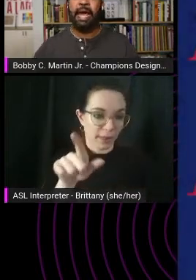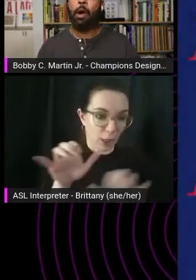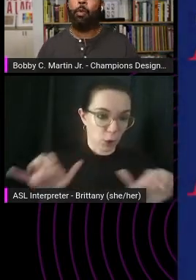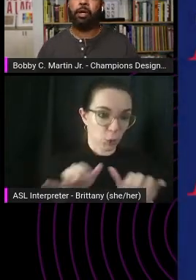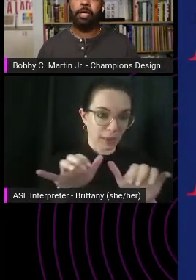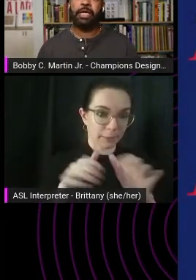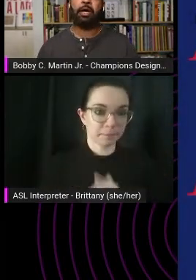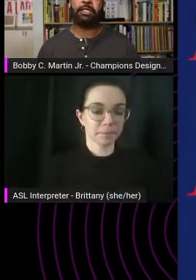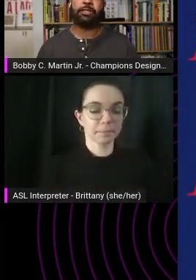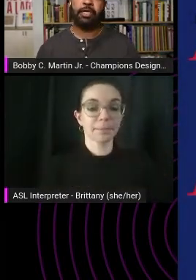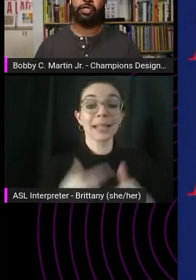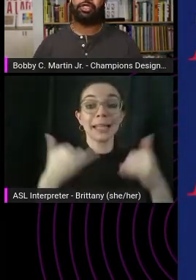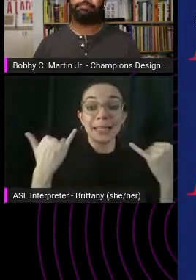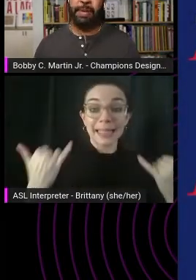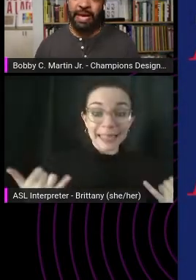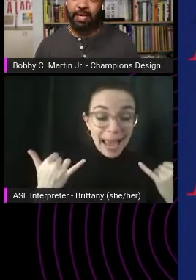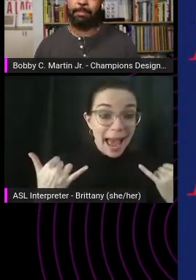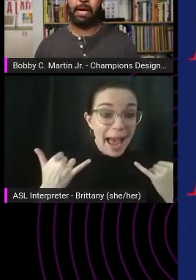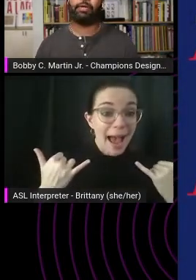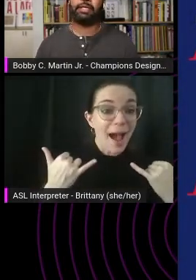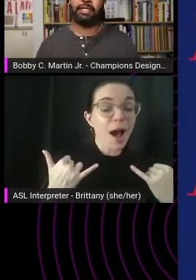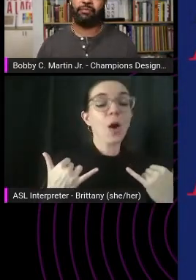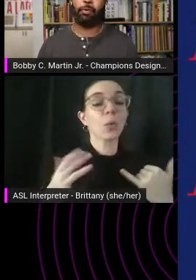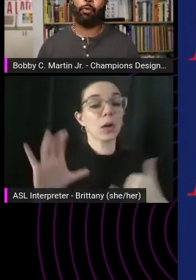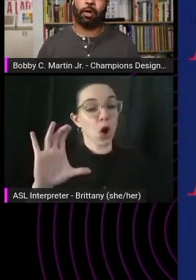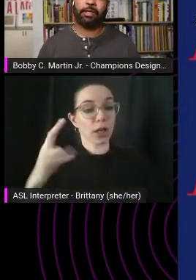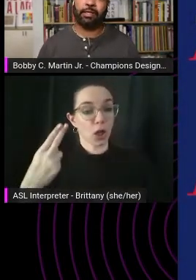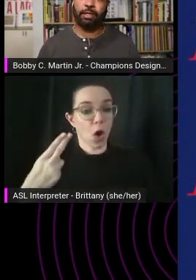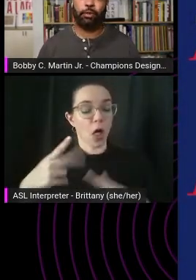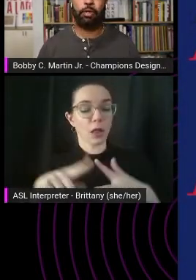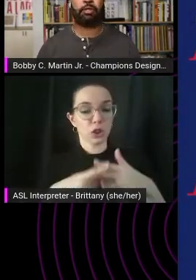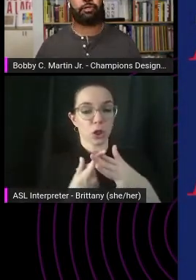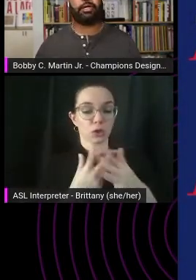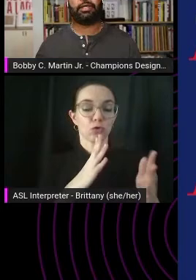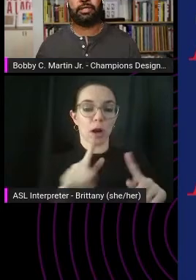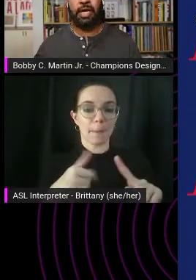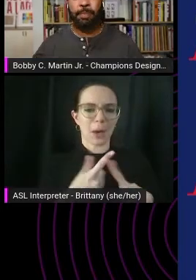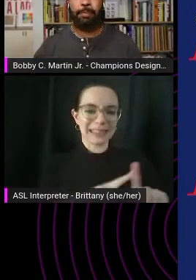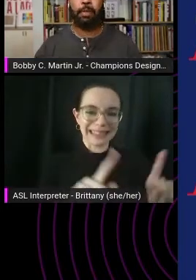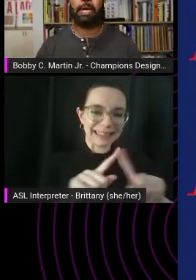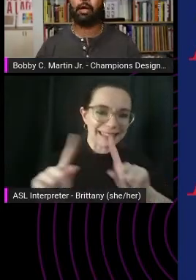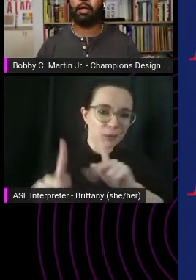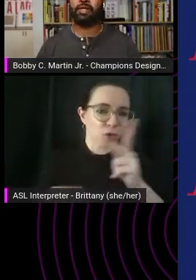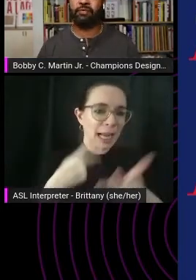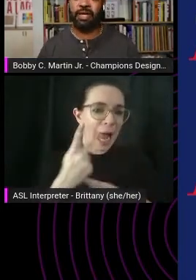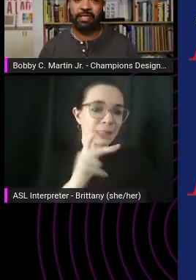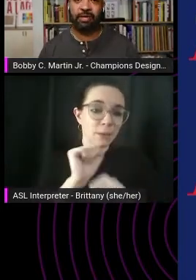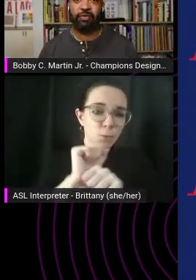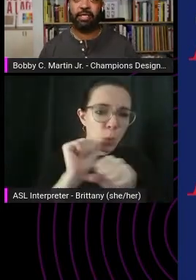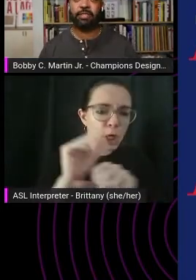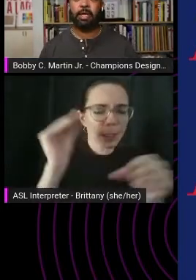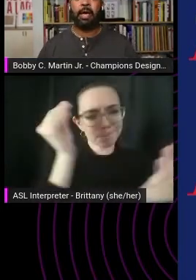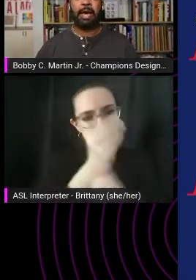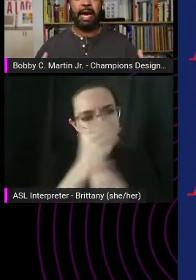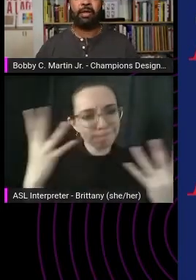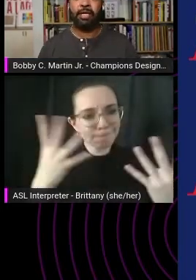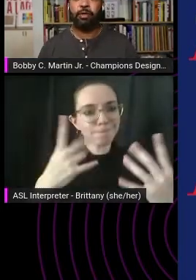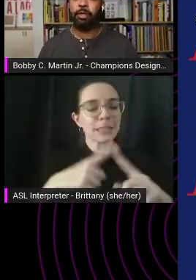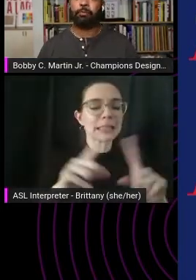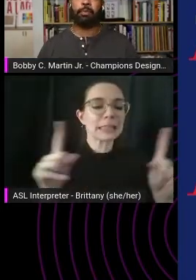Now when Carnegie Hall is starting to speak about the different work that they're doing, they're starting to tell people about all the different activities. How do they do it?